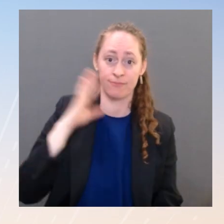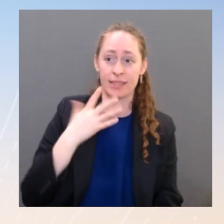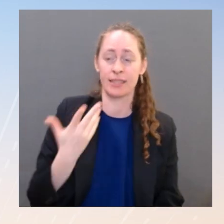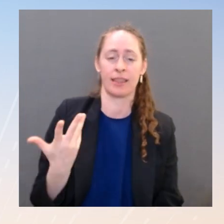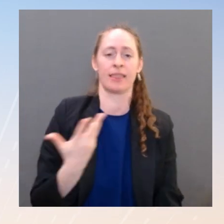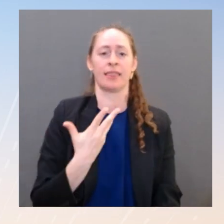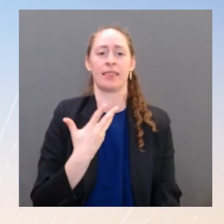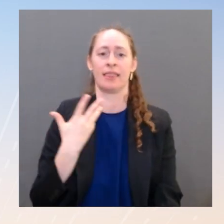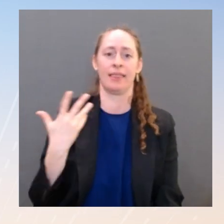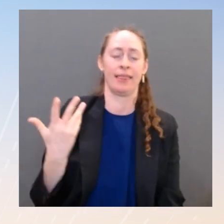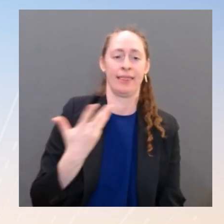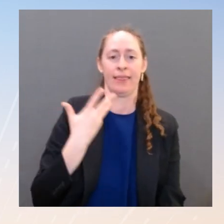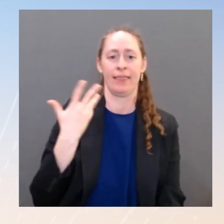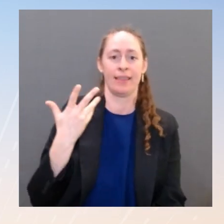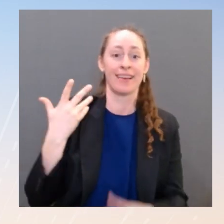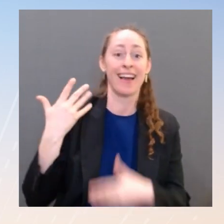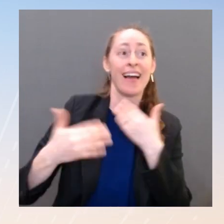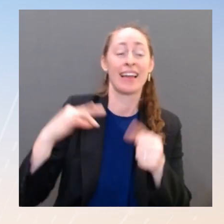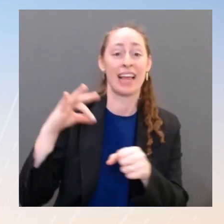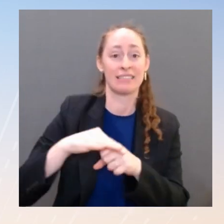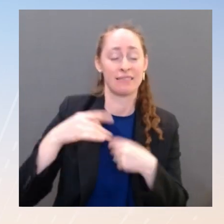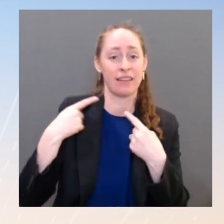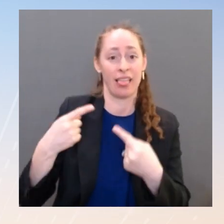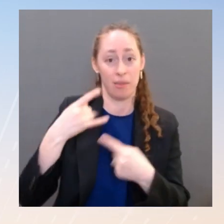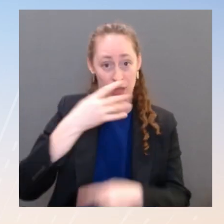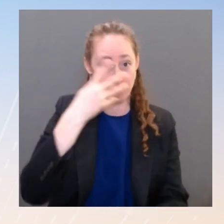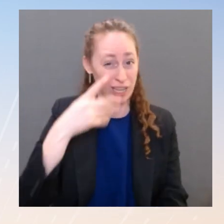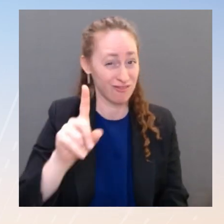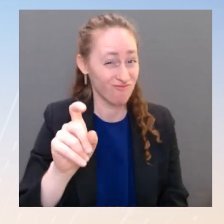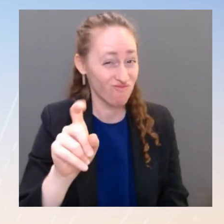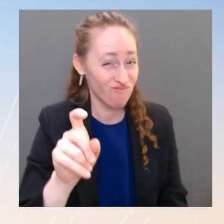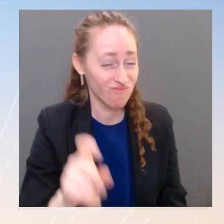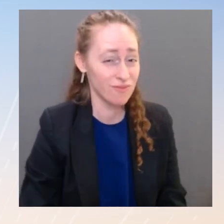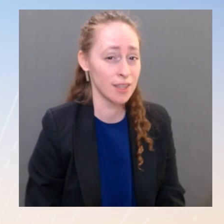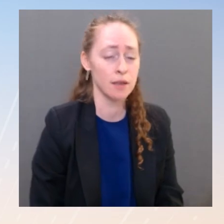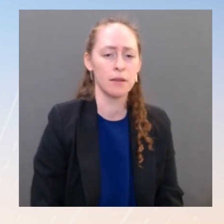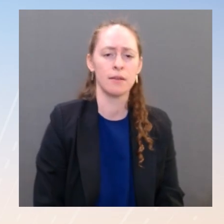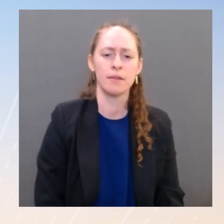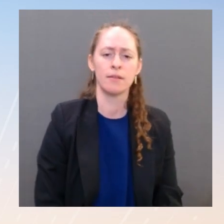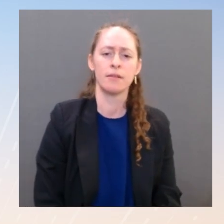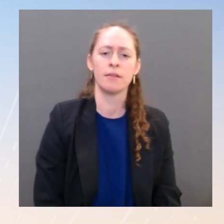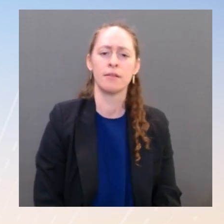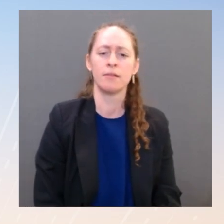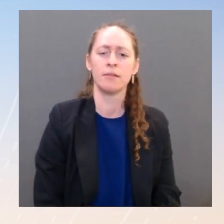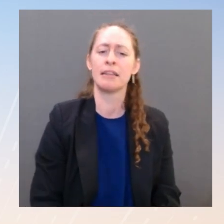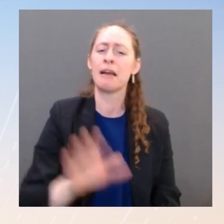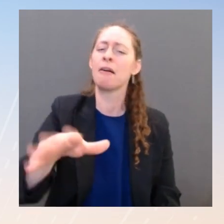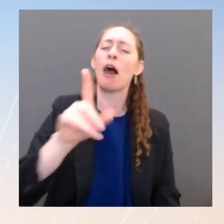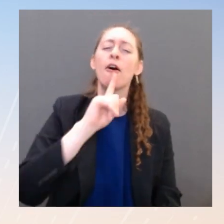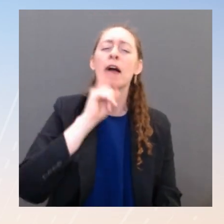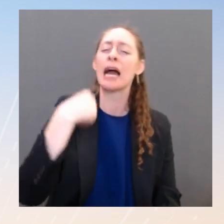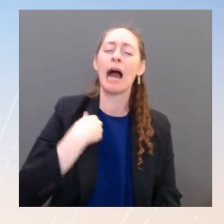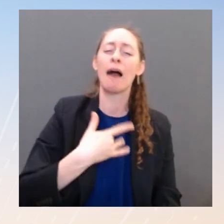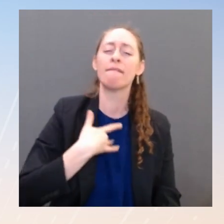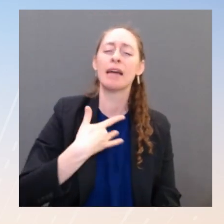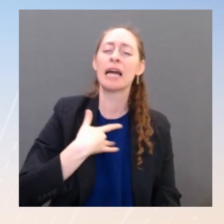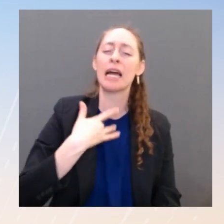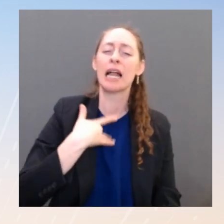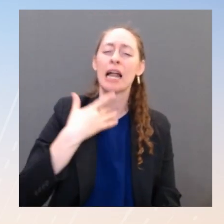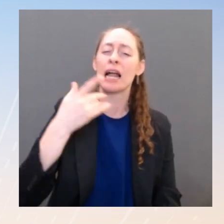in that story dated back to memos from last year as well. And I would note from many of you who are in this briefing room, we talked a lot -- I'm looking at you, Peter --